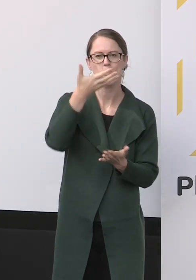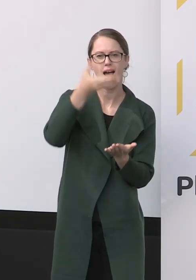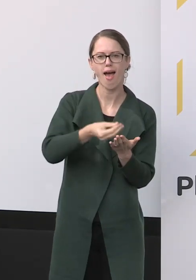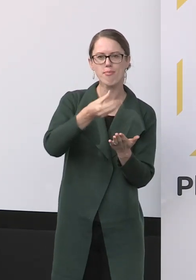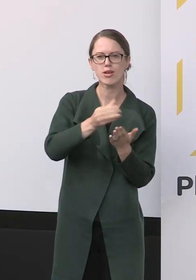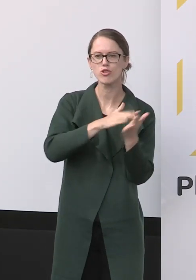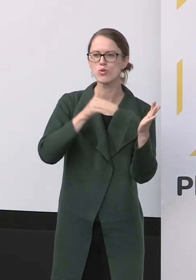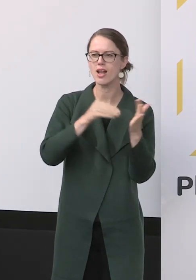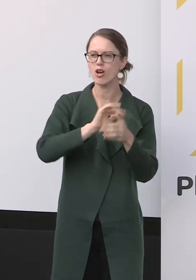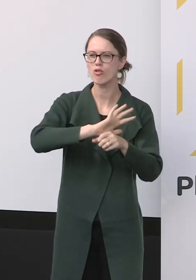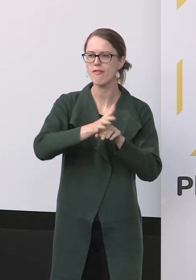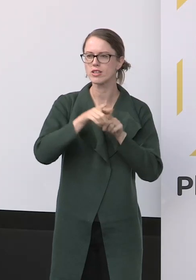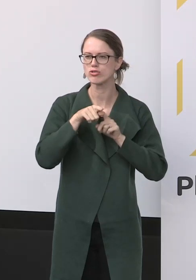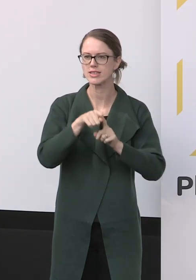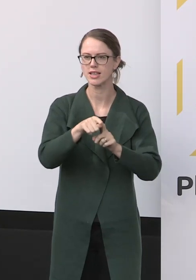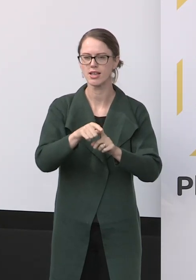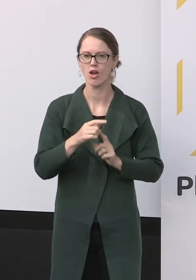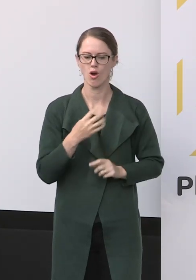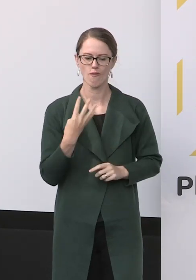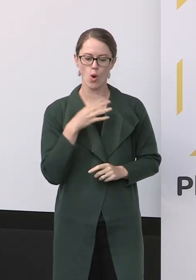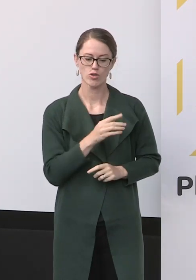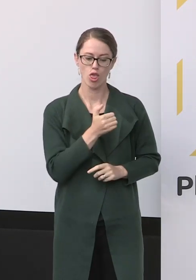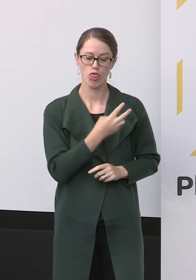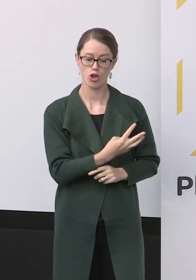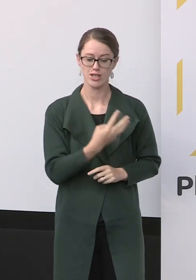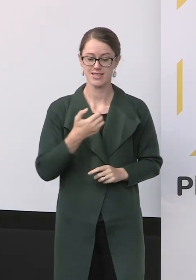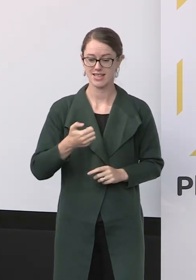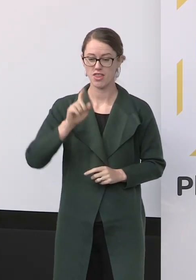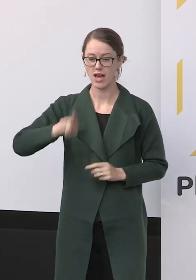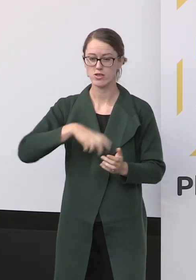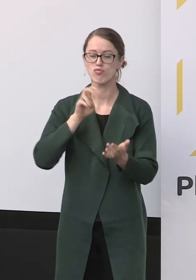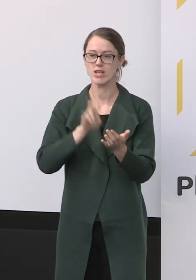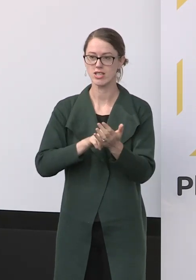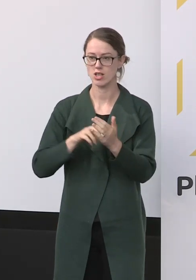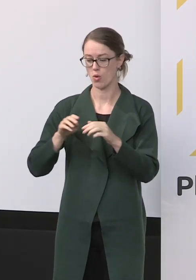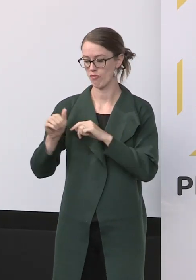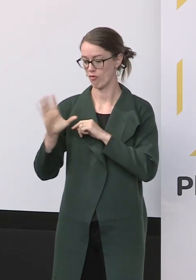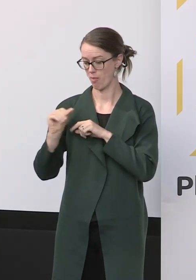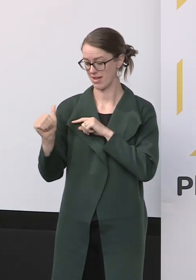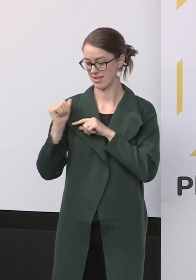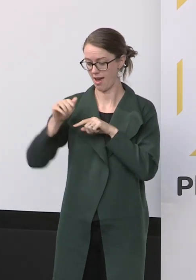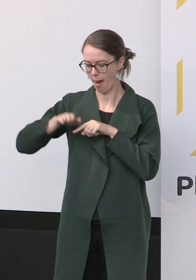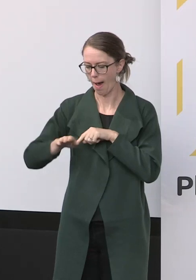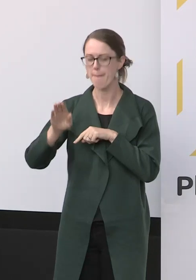271,690 to date. An update on